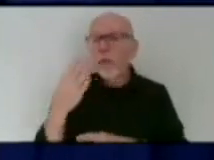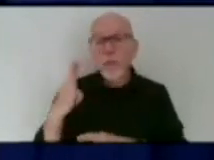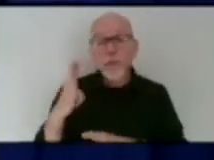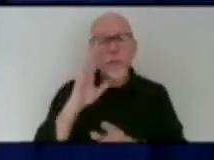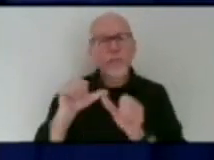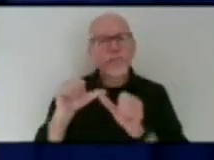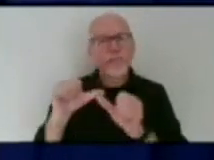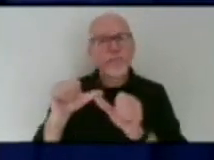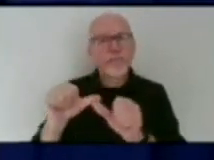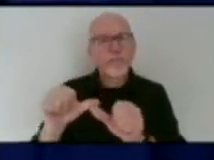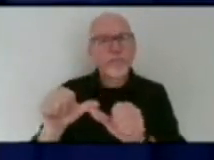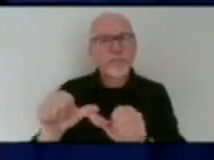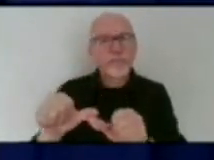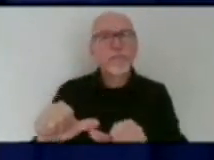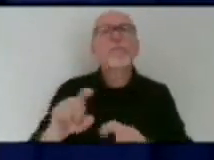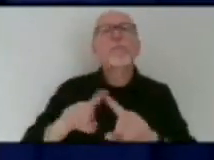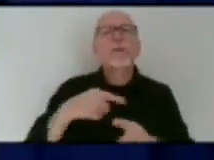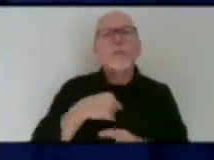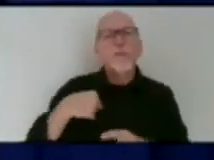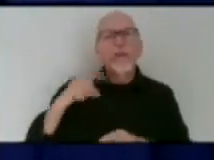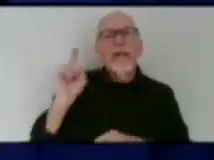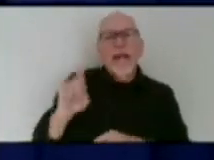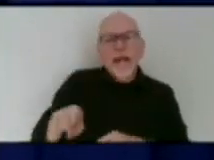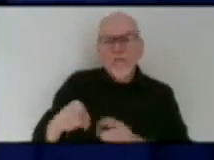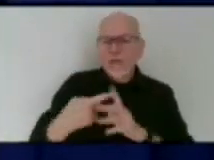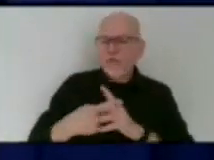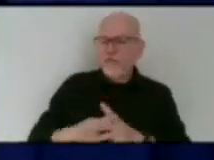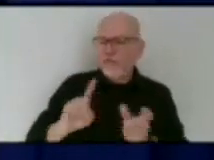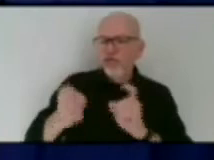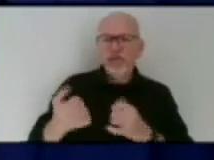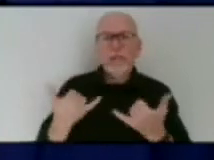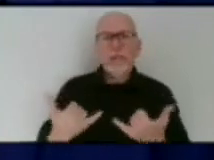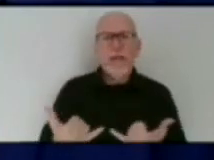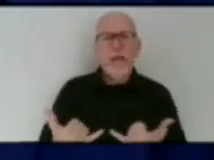we have to affect that change now because the doubling of cases that